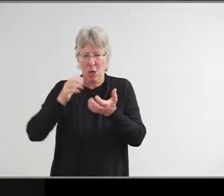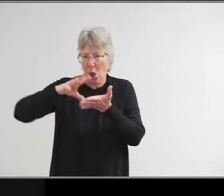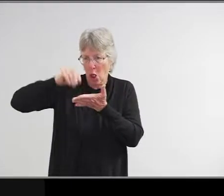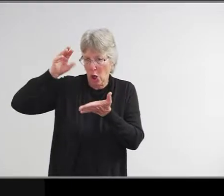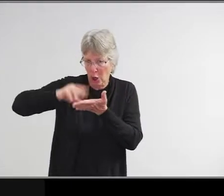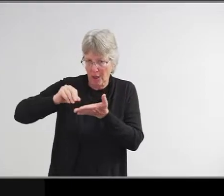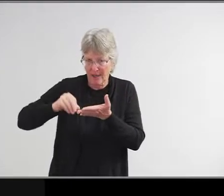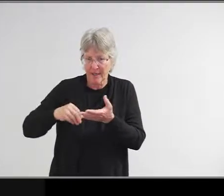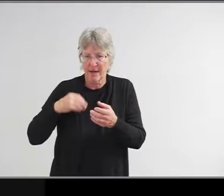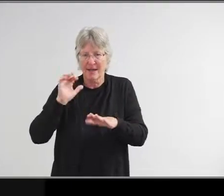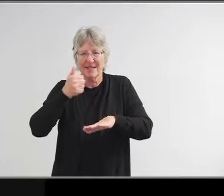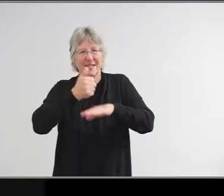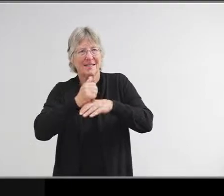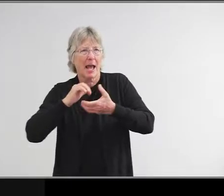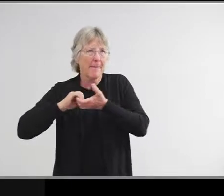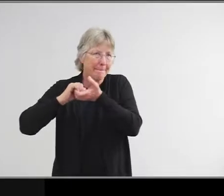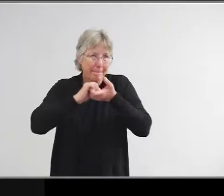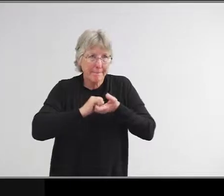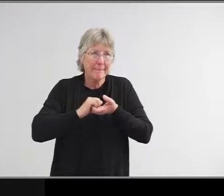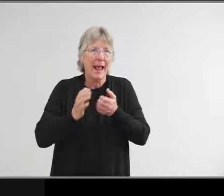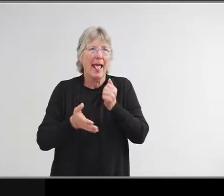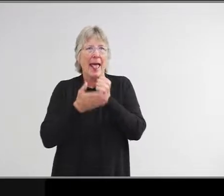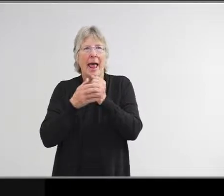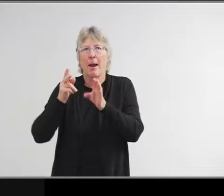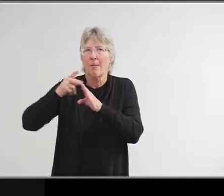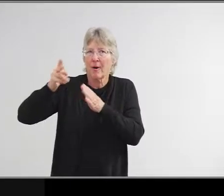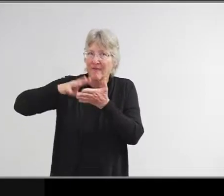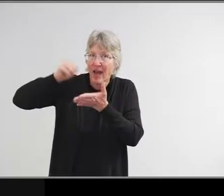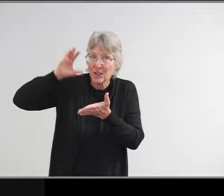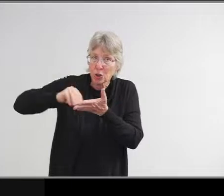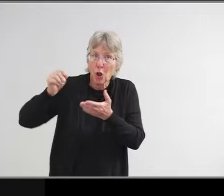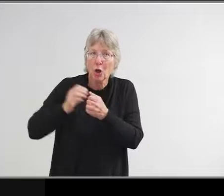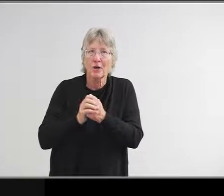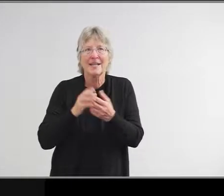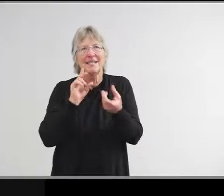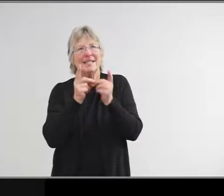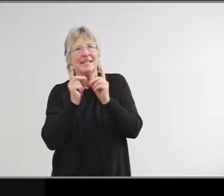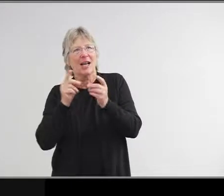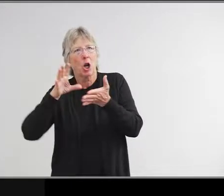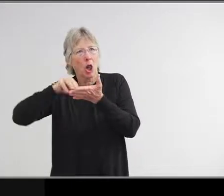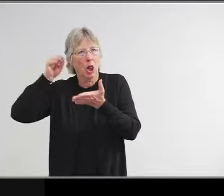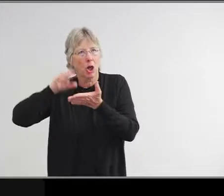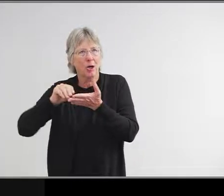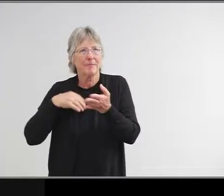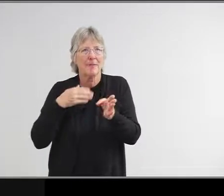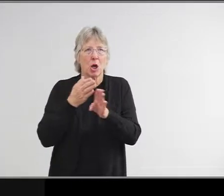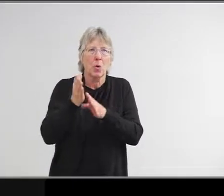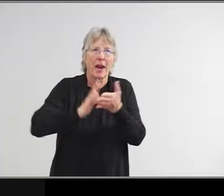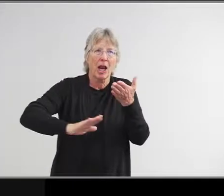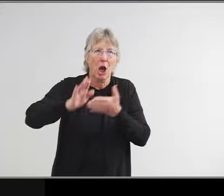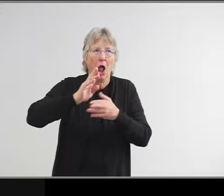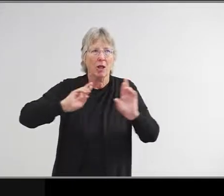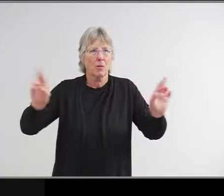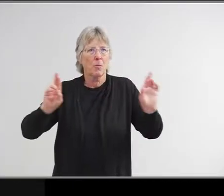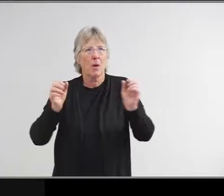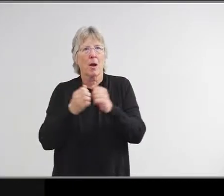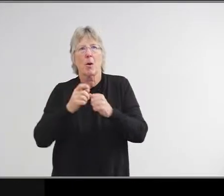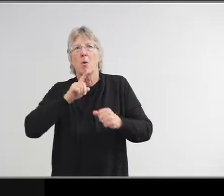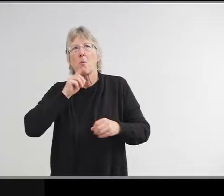personalized professional learning, digital media and informational literacy, career and college readiness with real world opportunity,